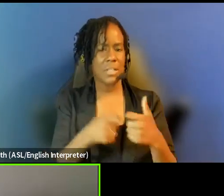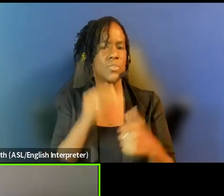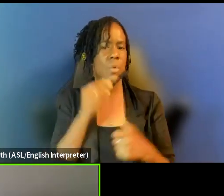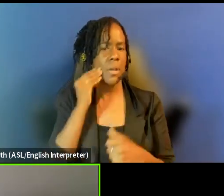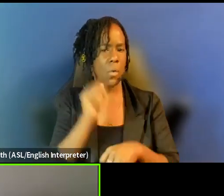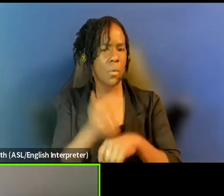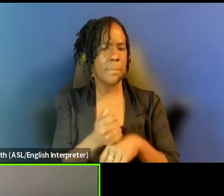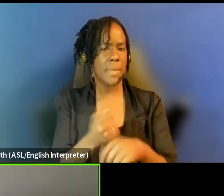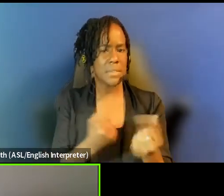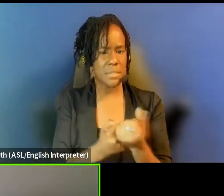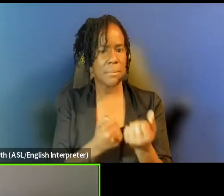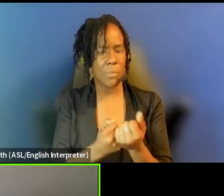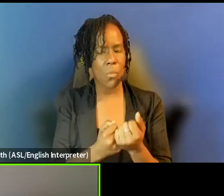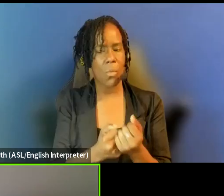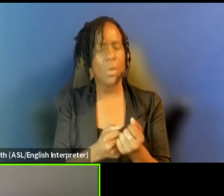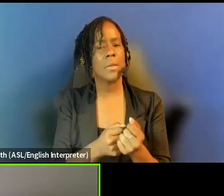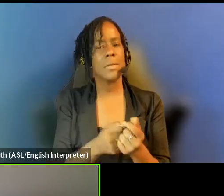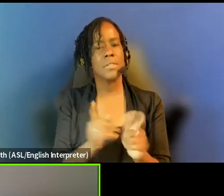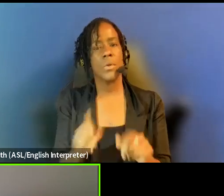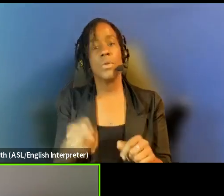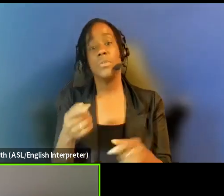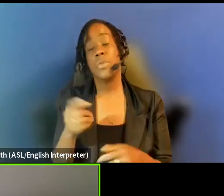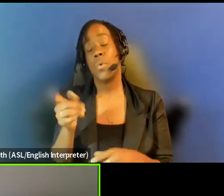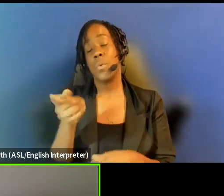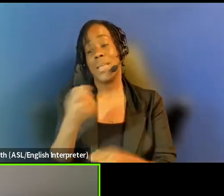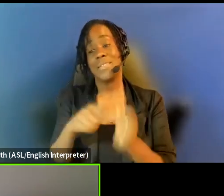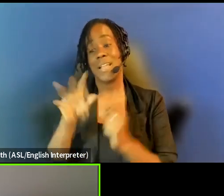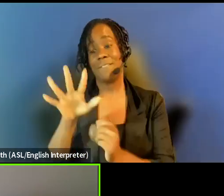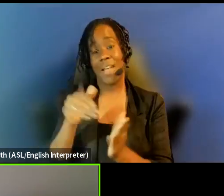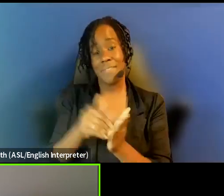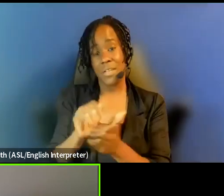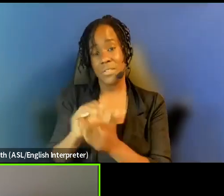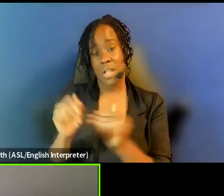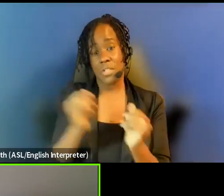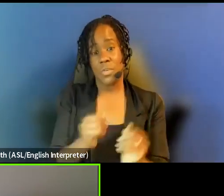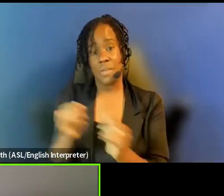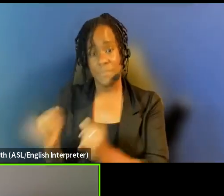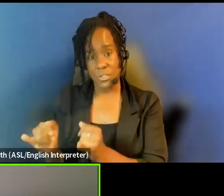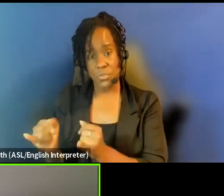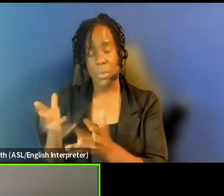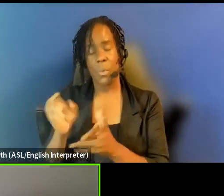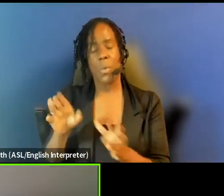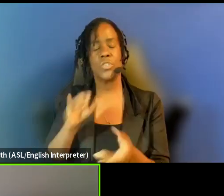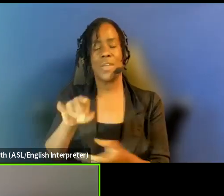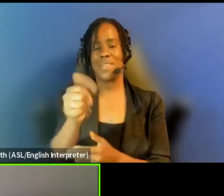our recommendations being adopted. And a few of them, you know, are, you know, with the CD